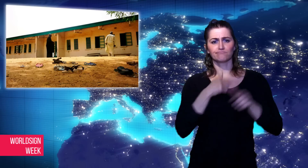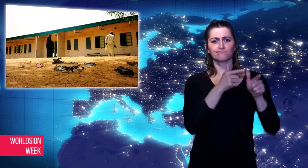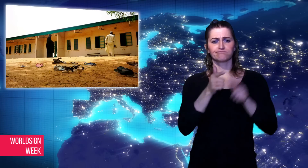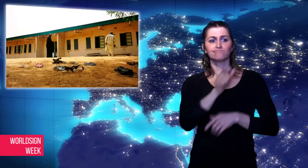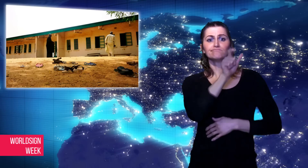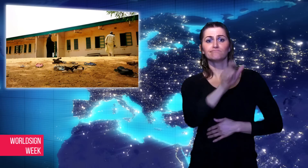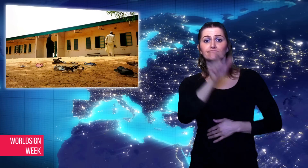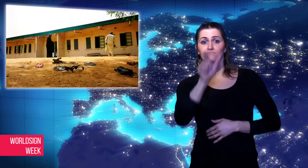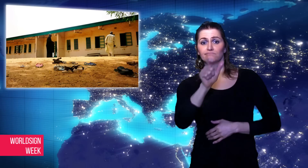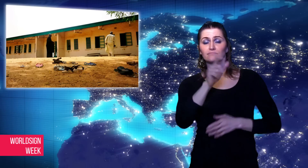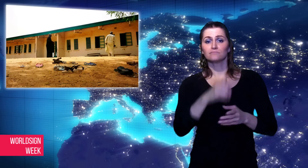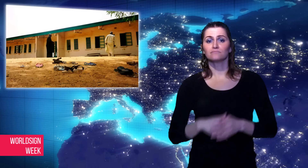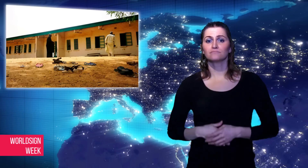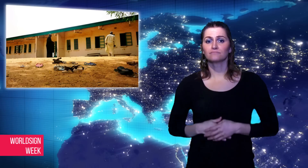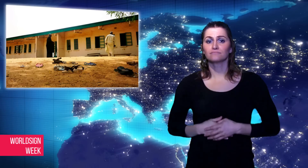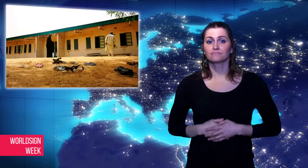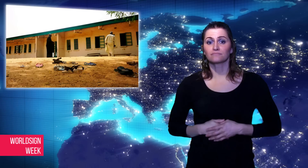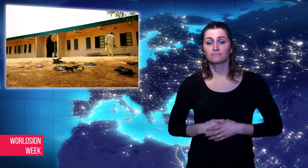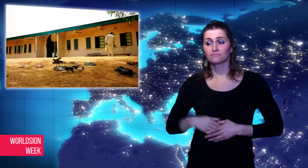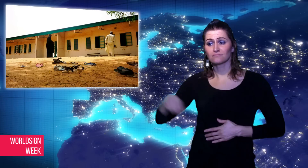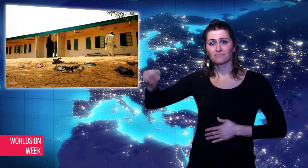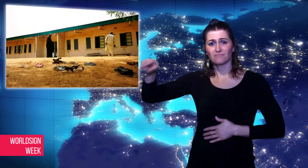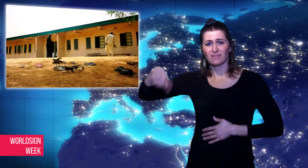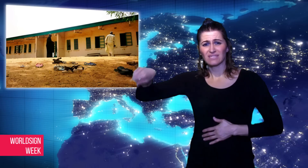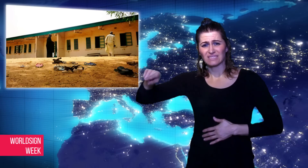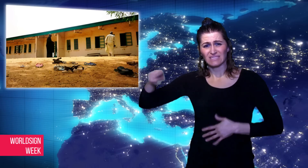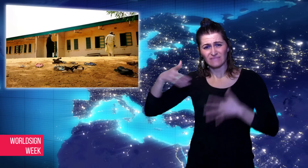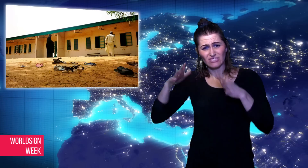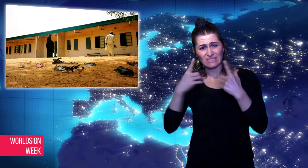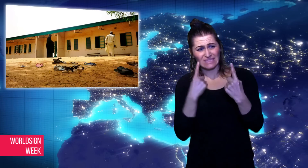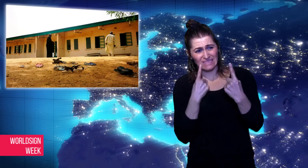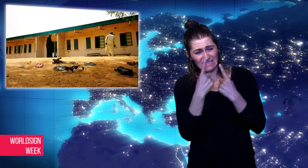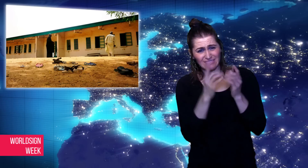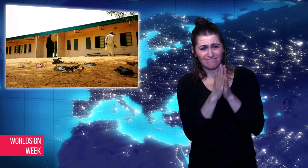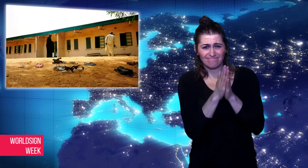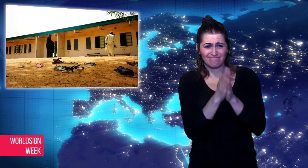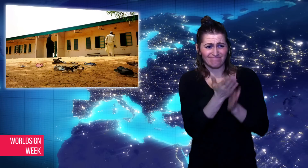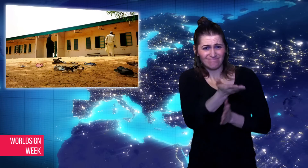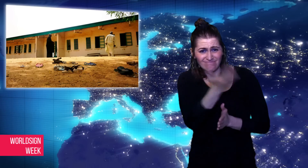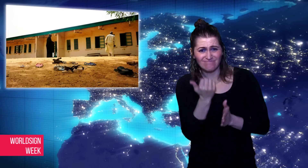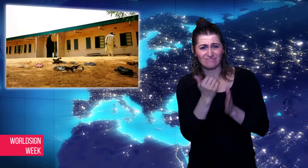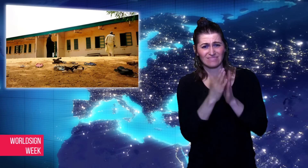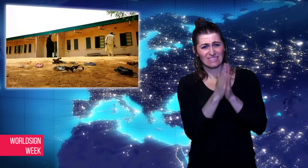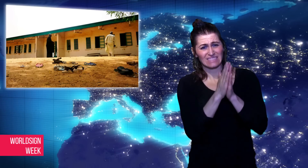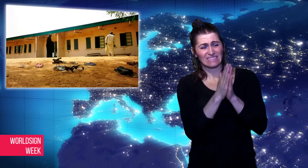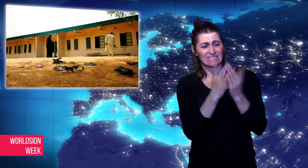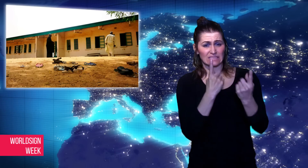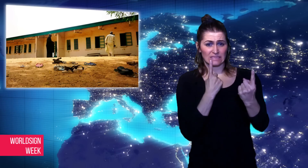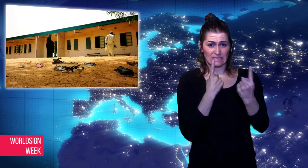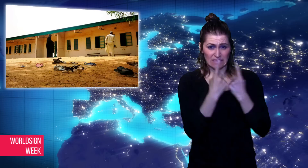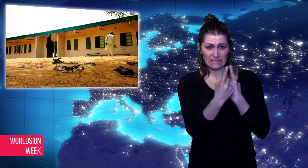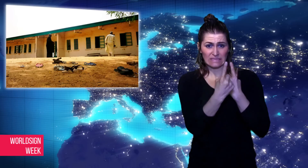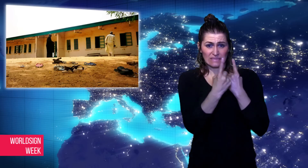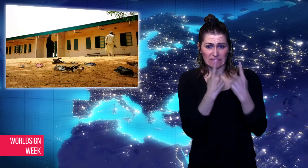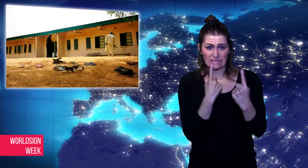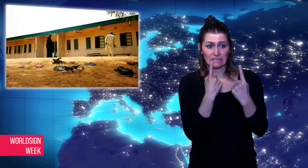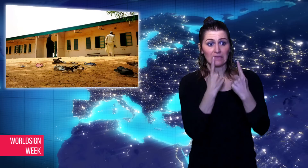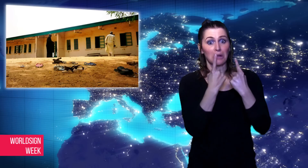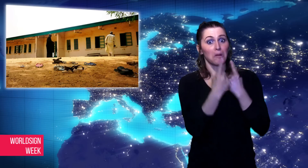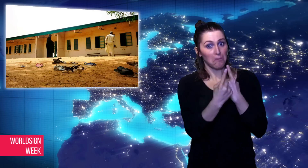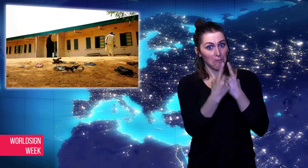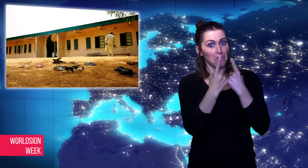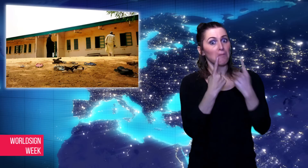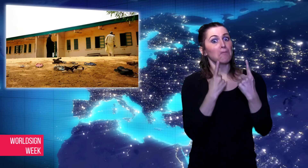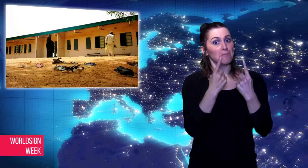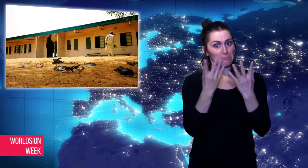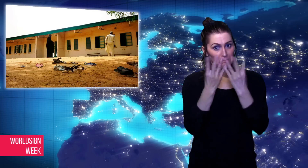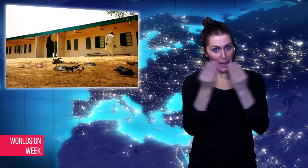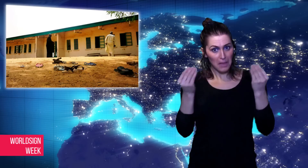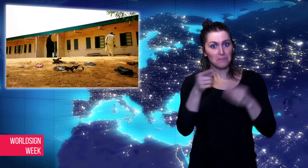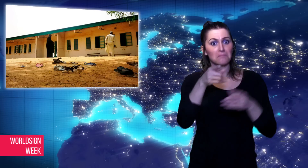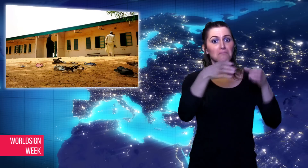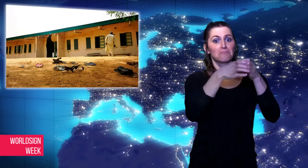militants. Many were released through